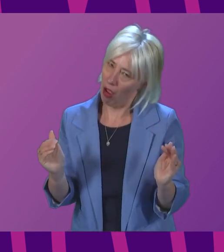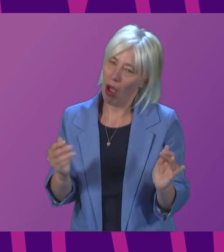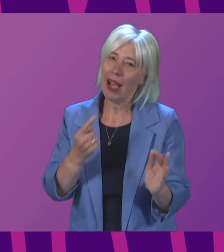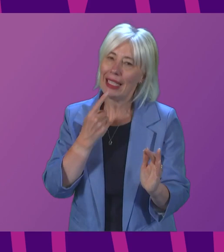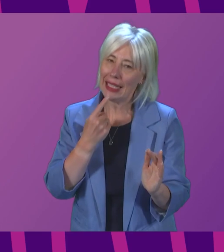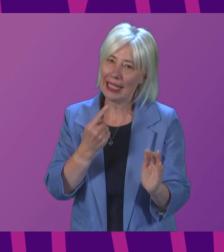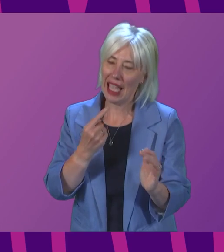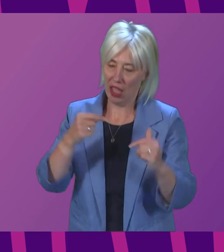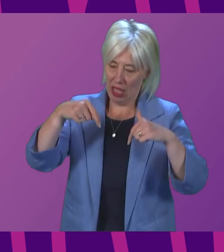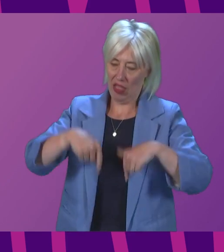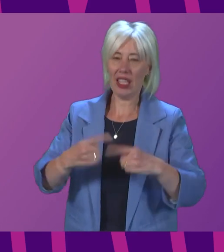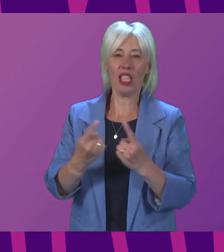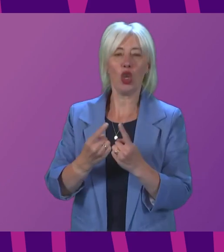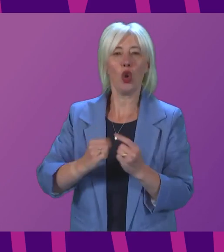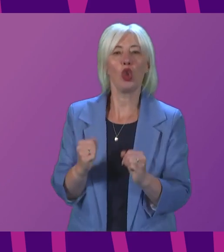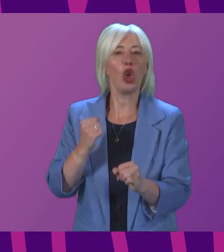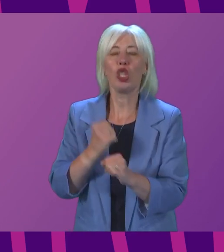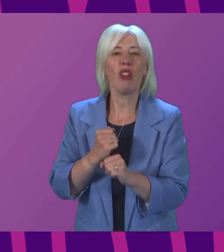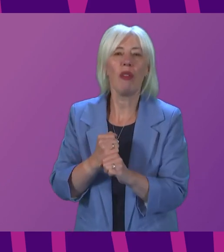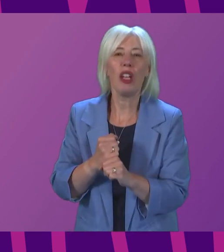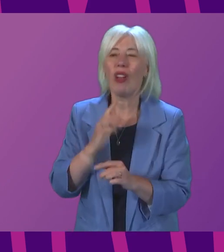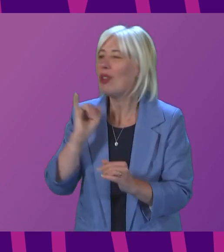that, on this issue, the Scottish Government simply tries to blame other people.